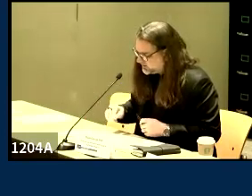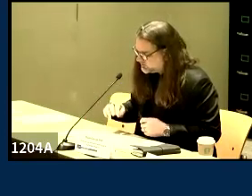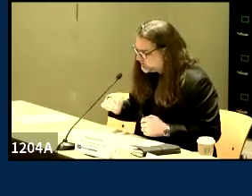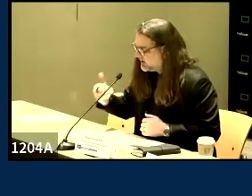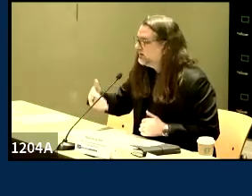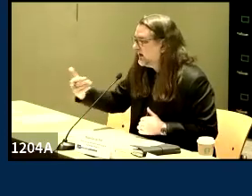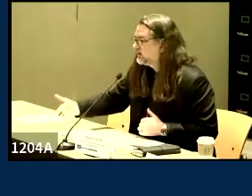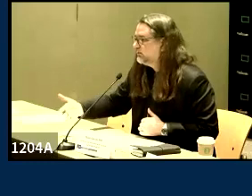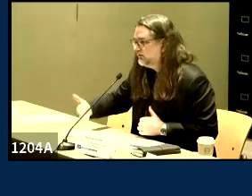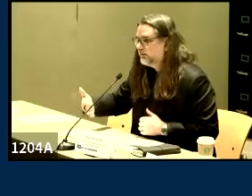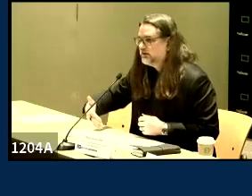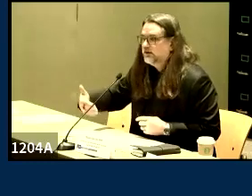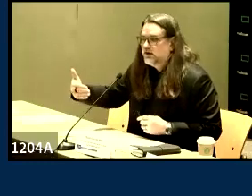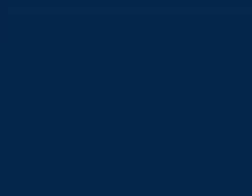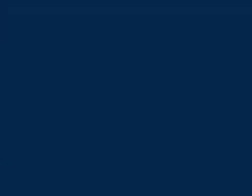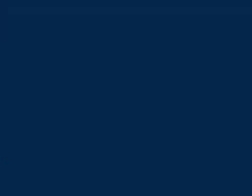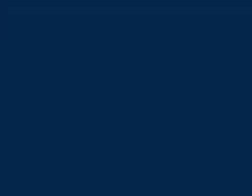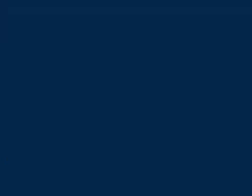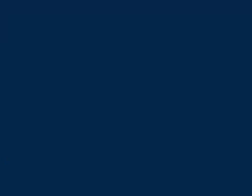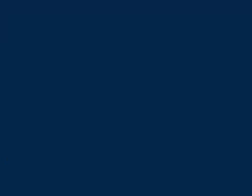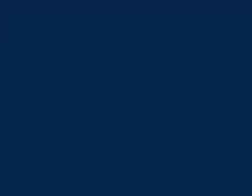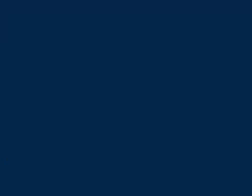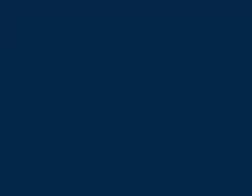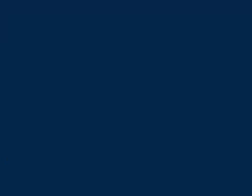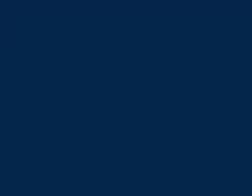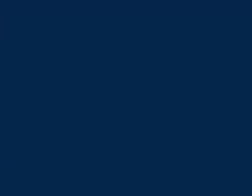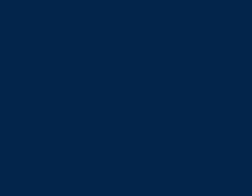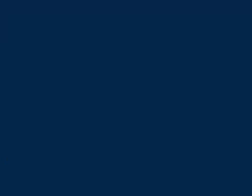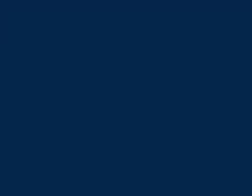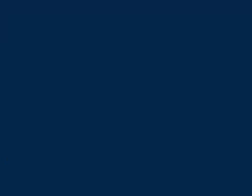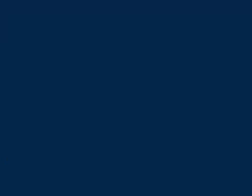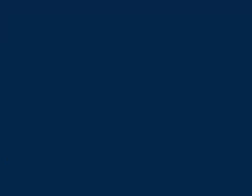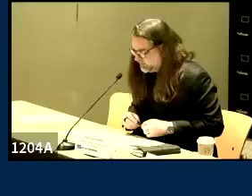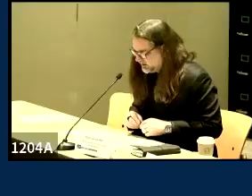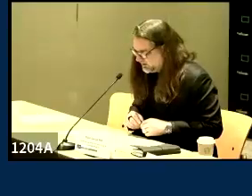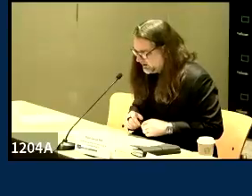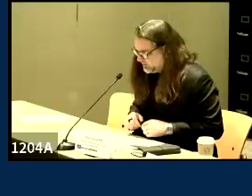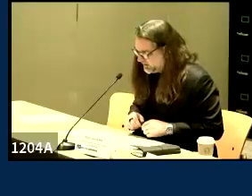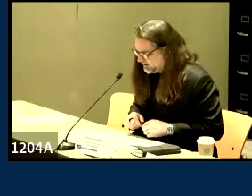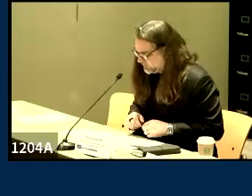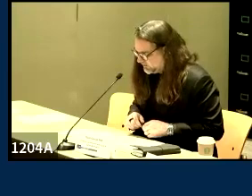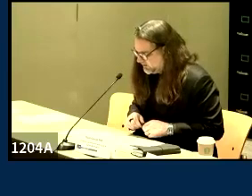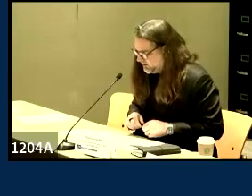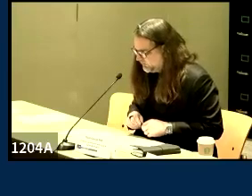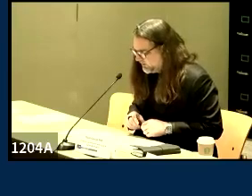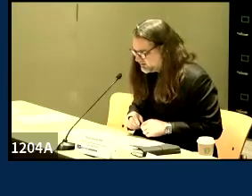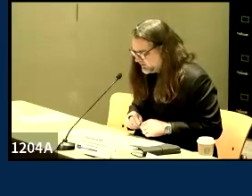makers more timely and actionable information during response times. So we're very proud of being able to help out in a more robust way.